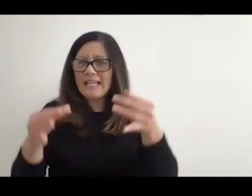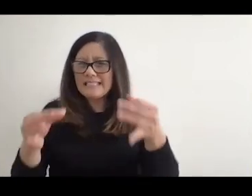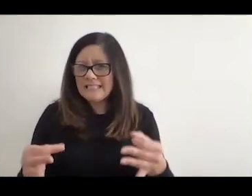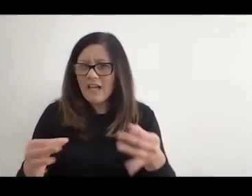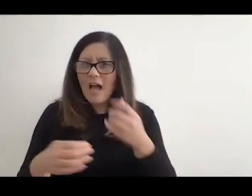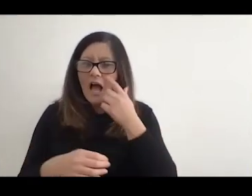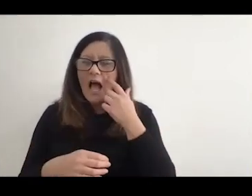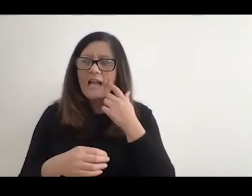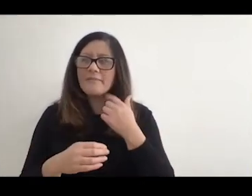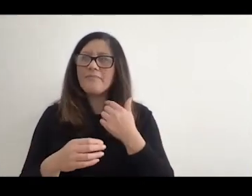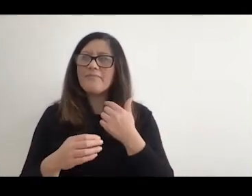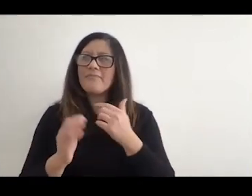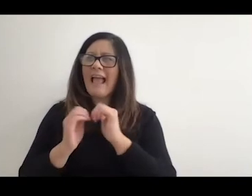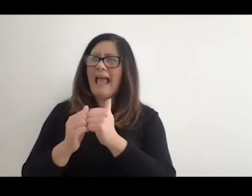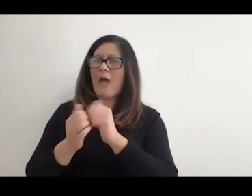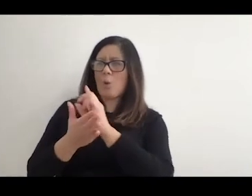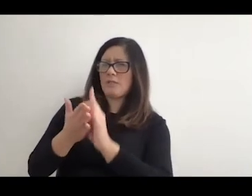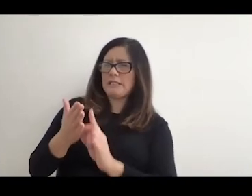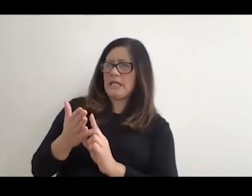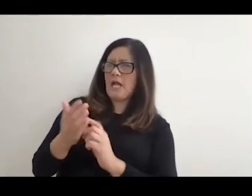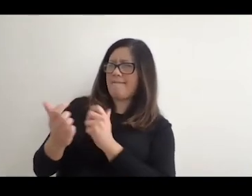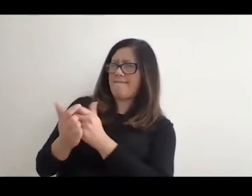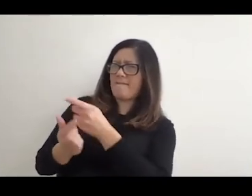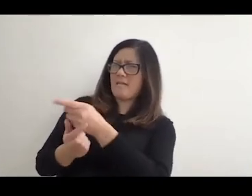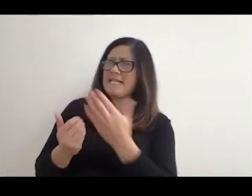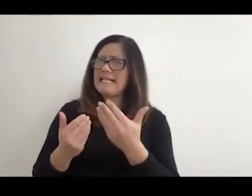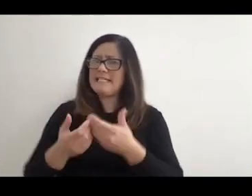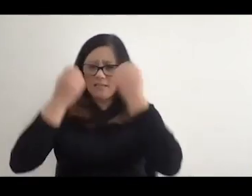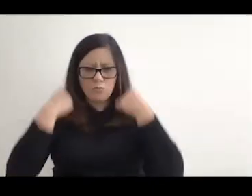and take off their clothes to make sure their clothes fit a certain way.